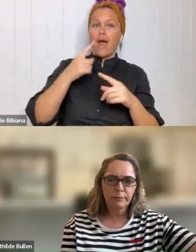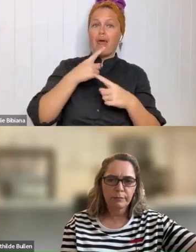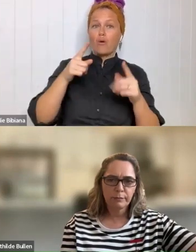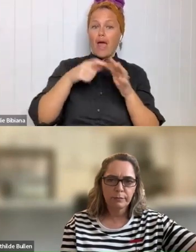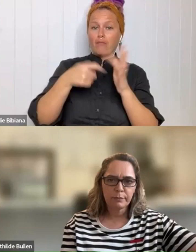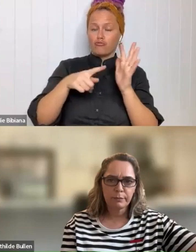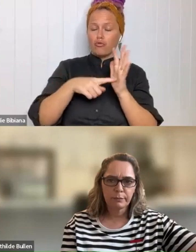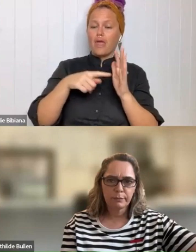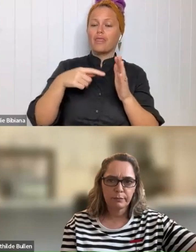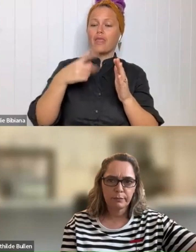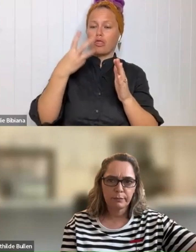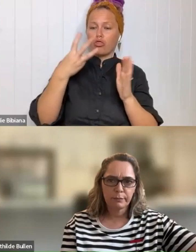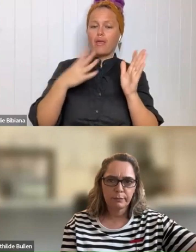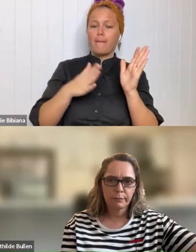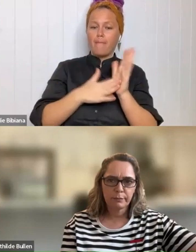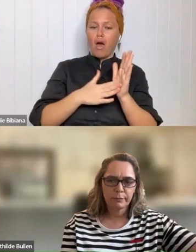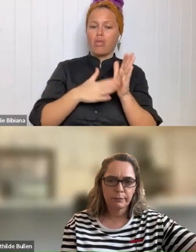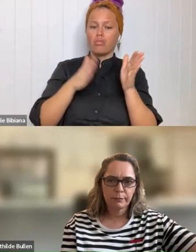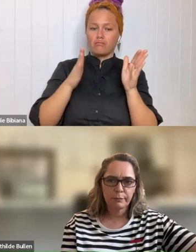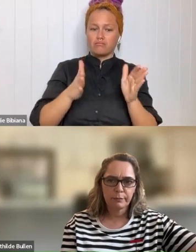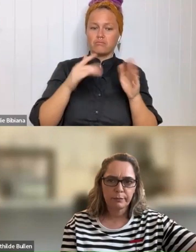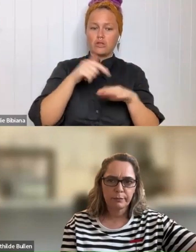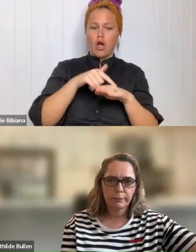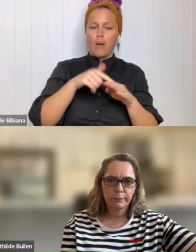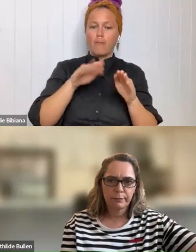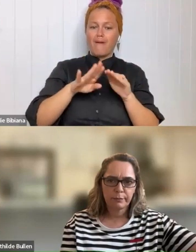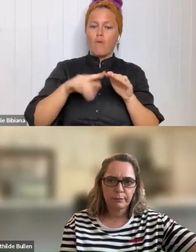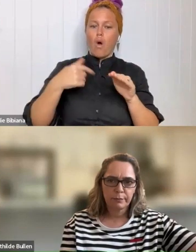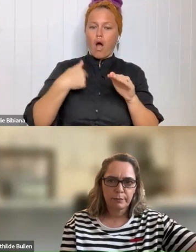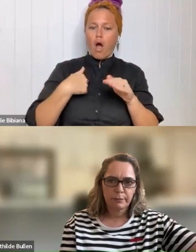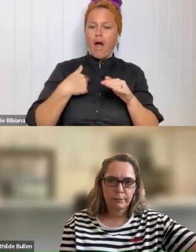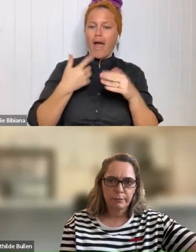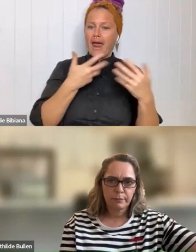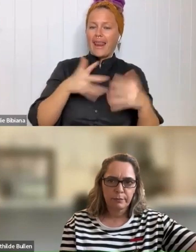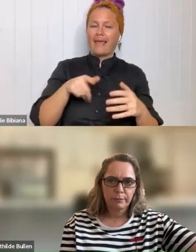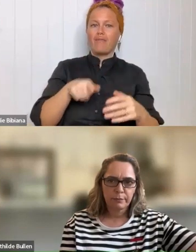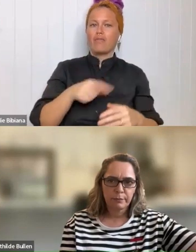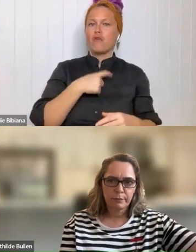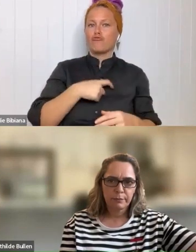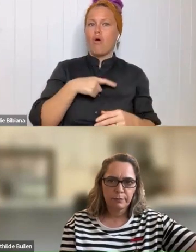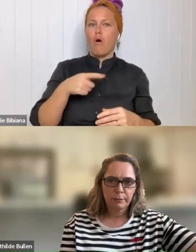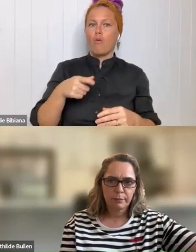handover before I actually leave the role. And that feels really